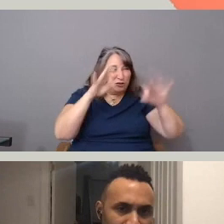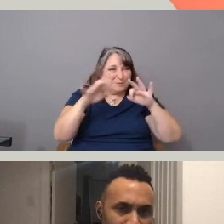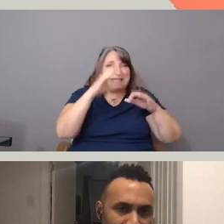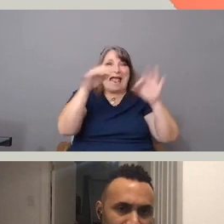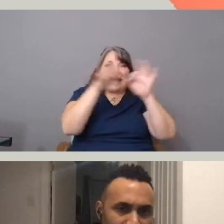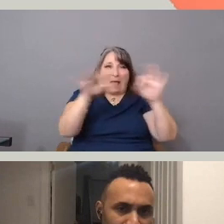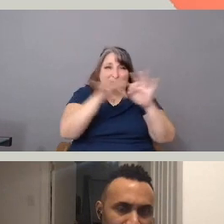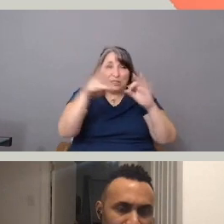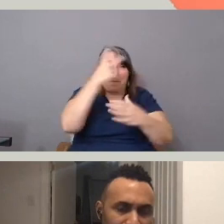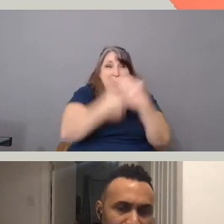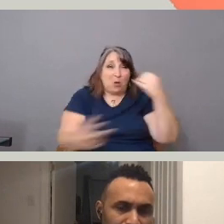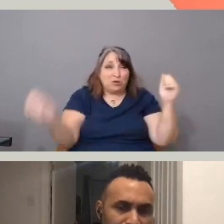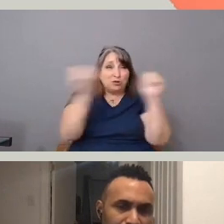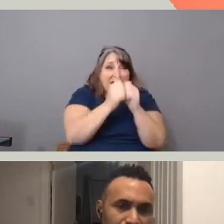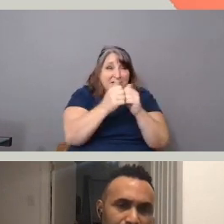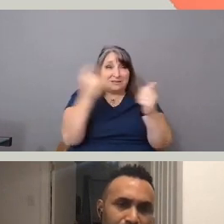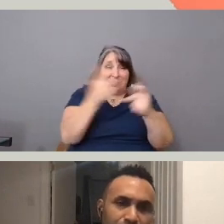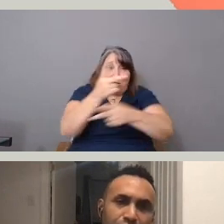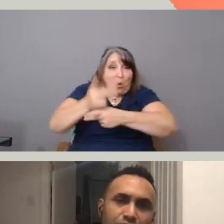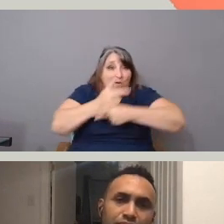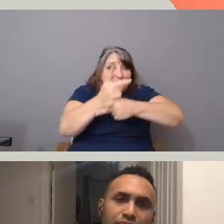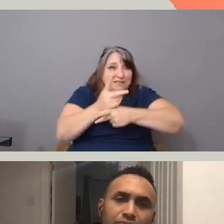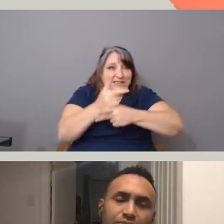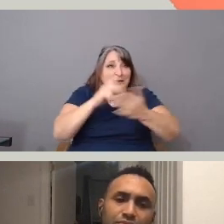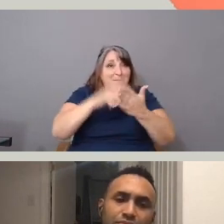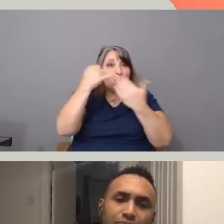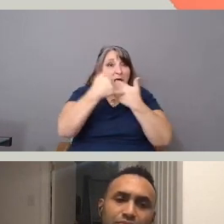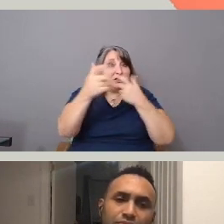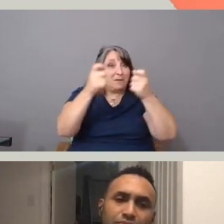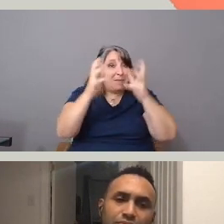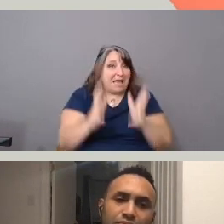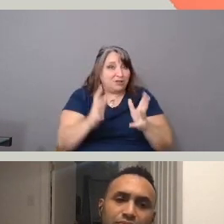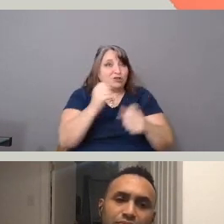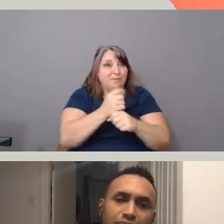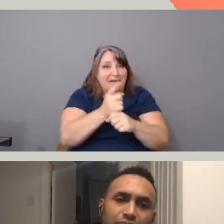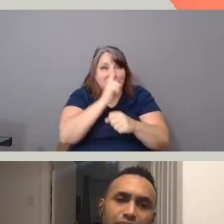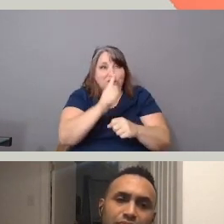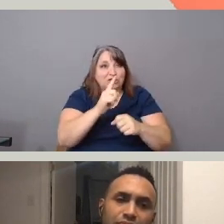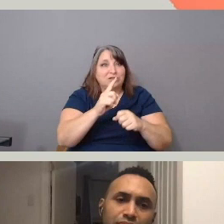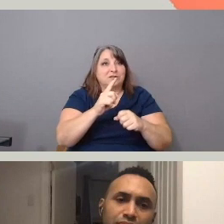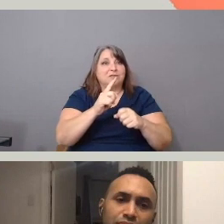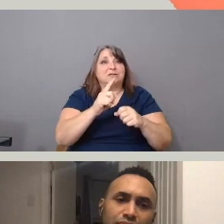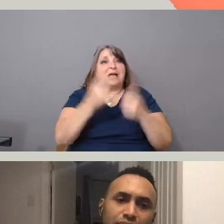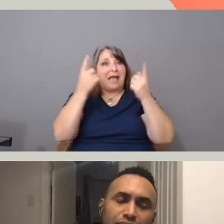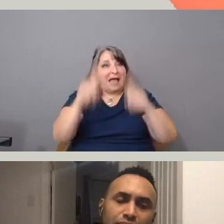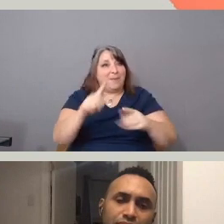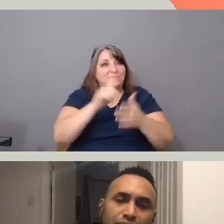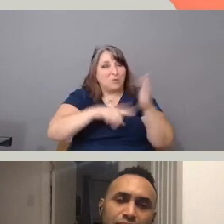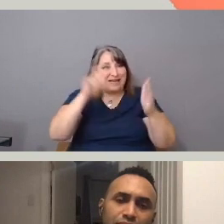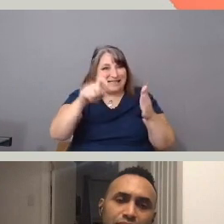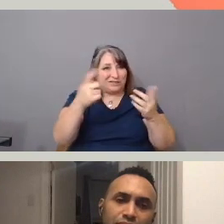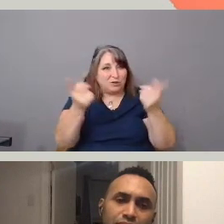of this as project management to be sure it goes to where it needs to go might be at a relatively safe number.